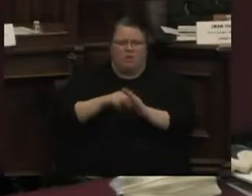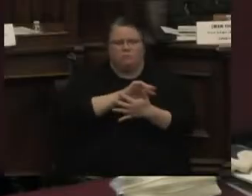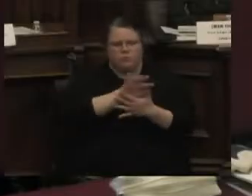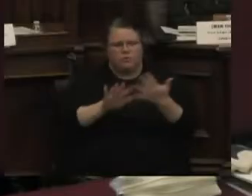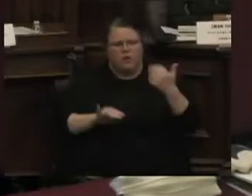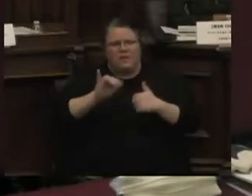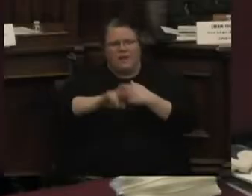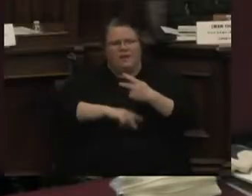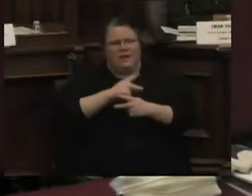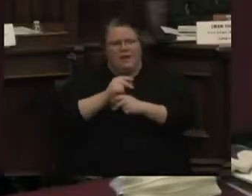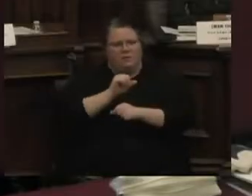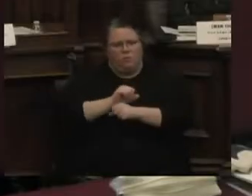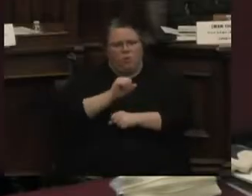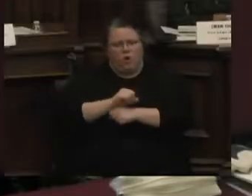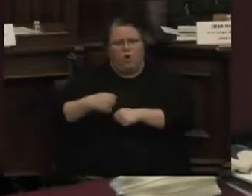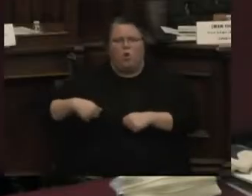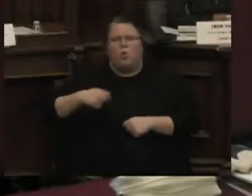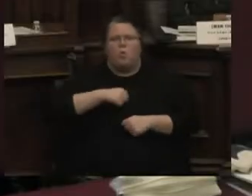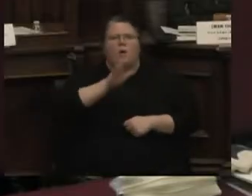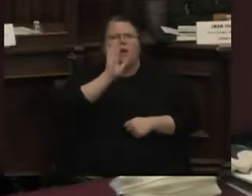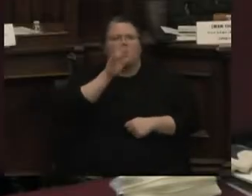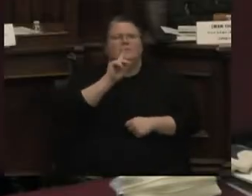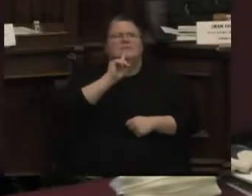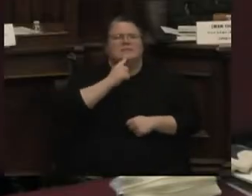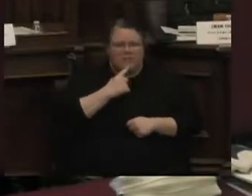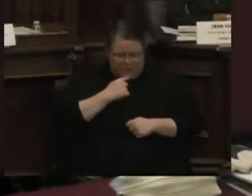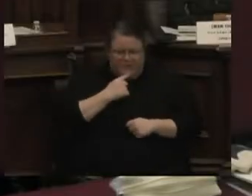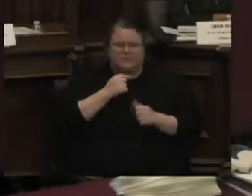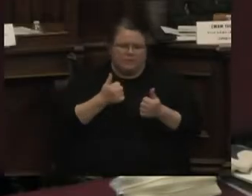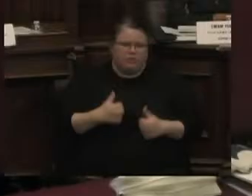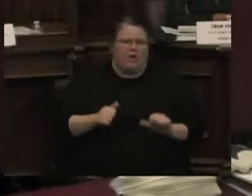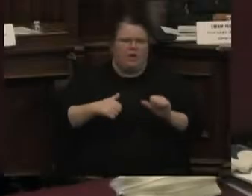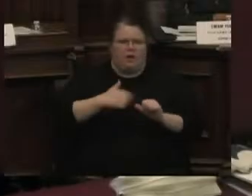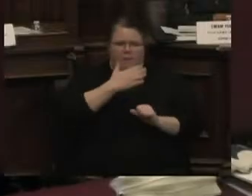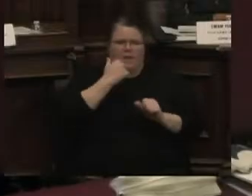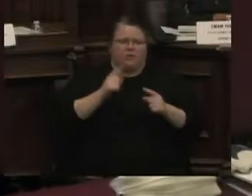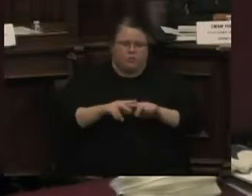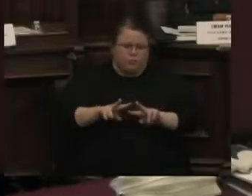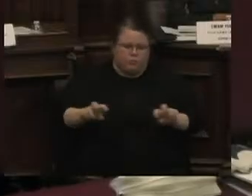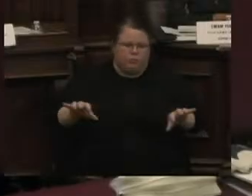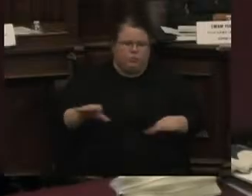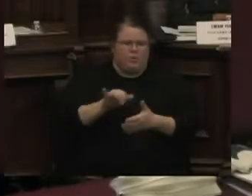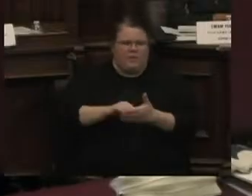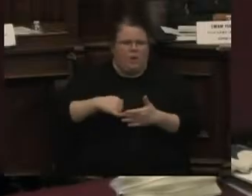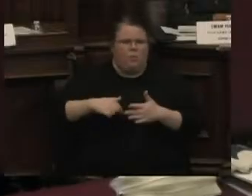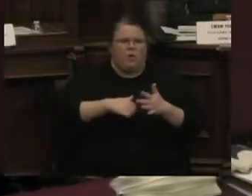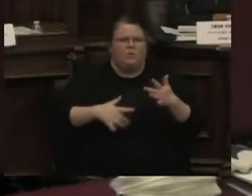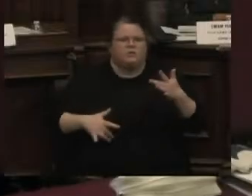reports or video presentations or what have you? And so that